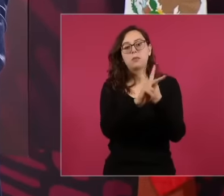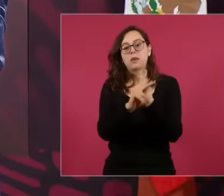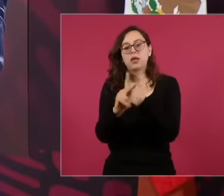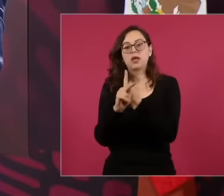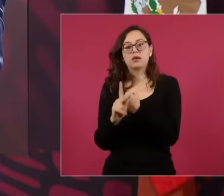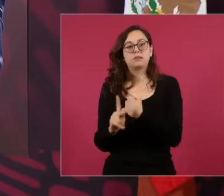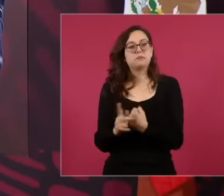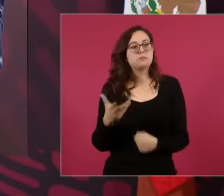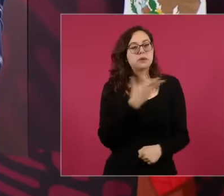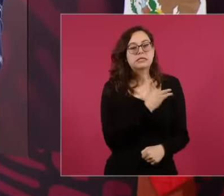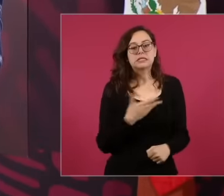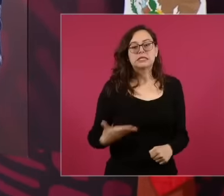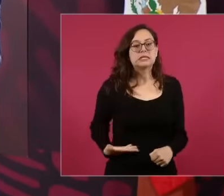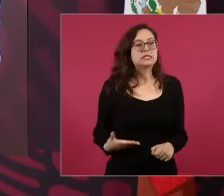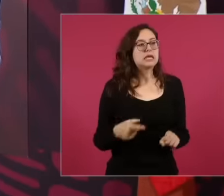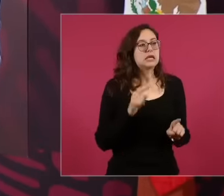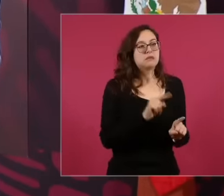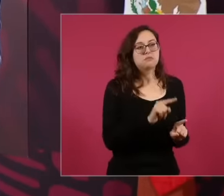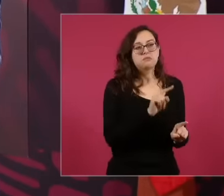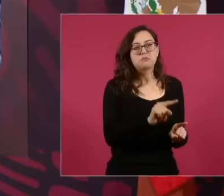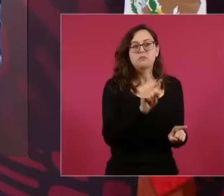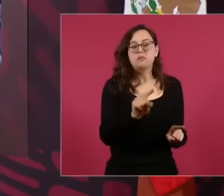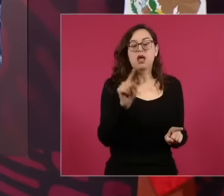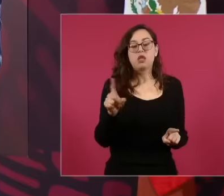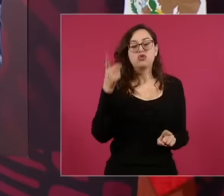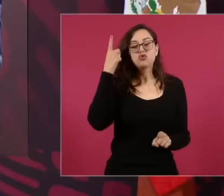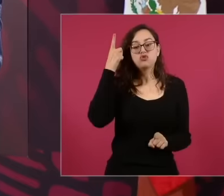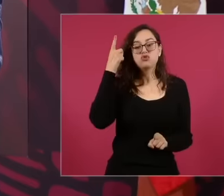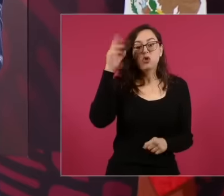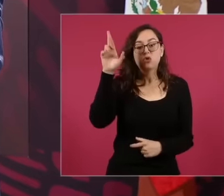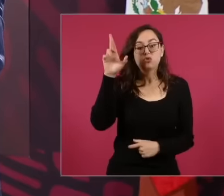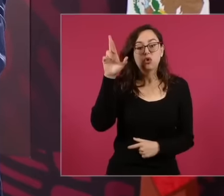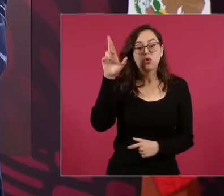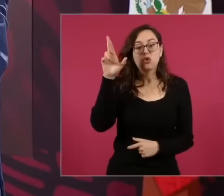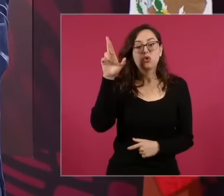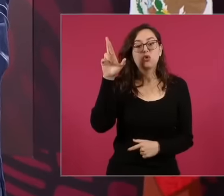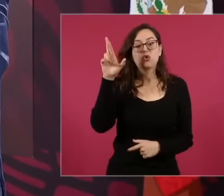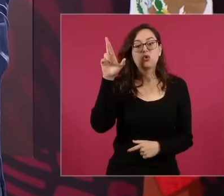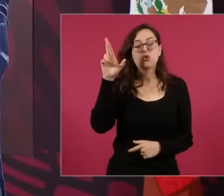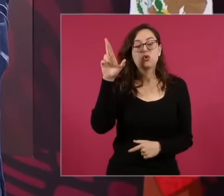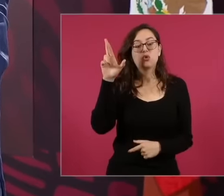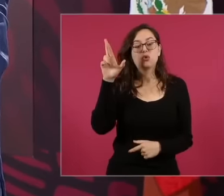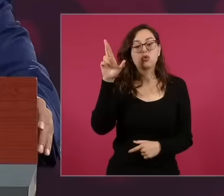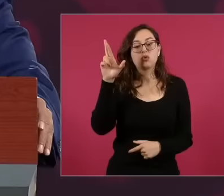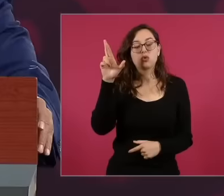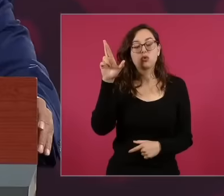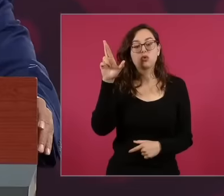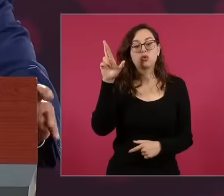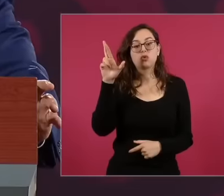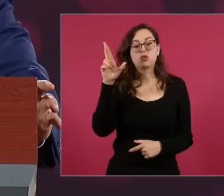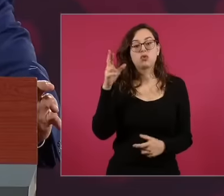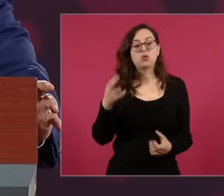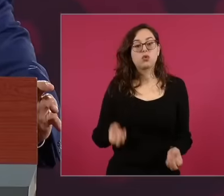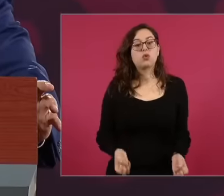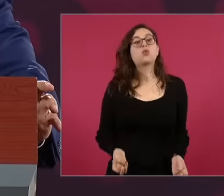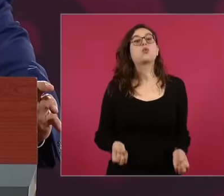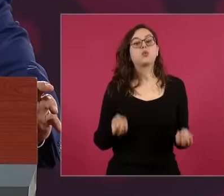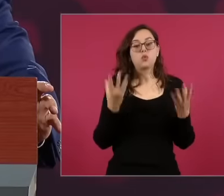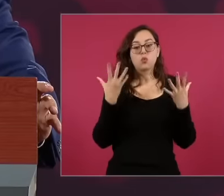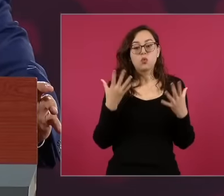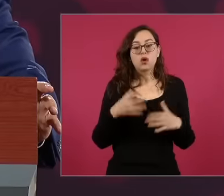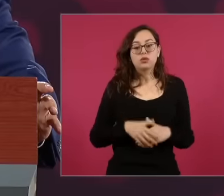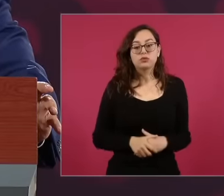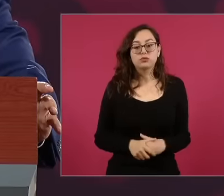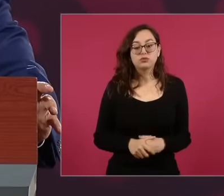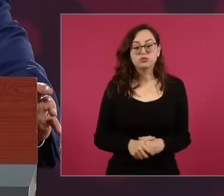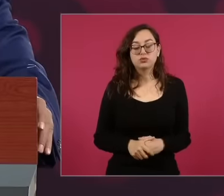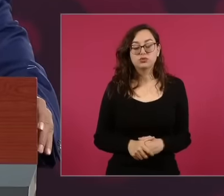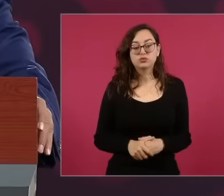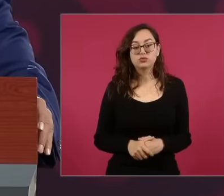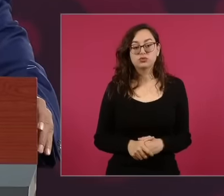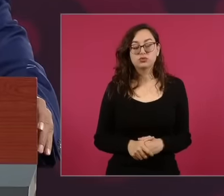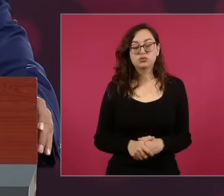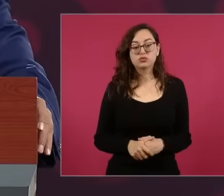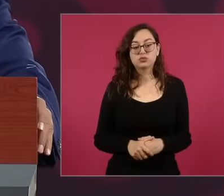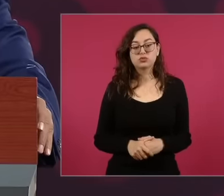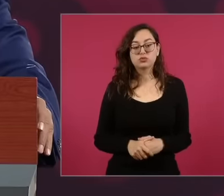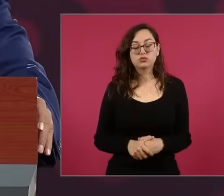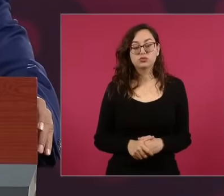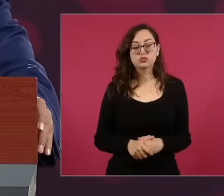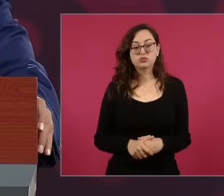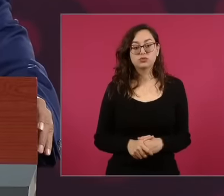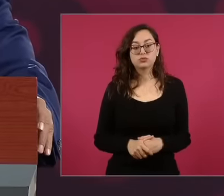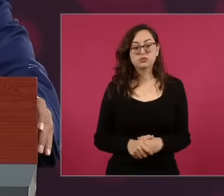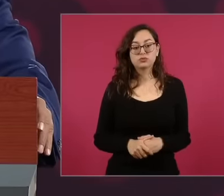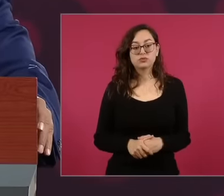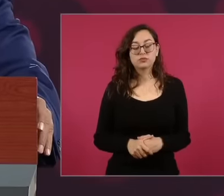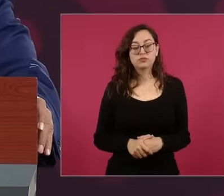presidents How many prime ministers How many Heads of state have